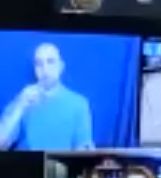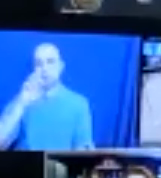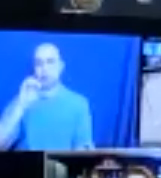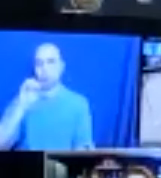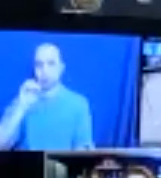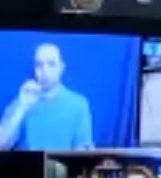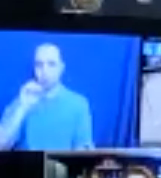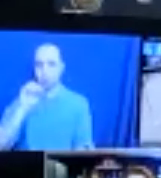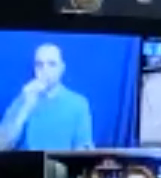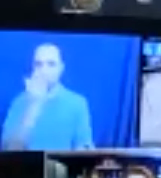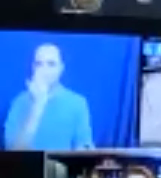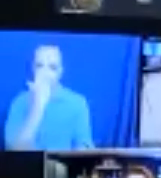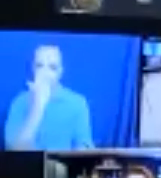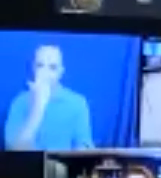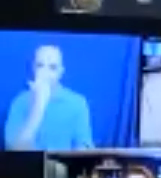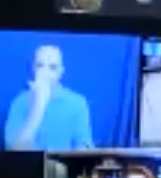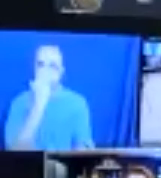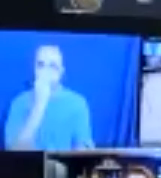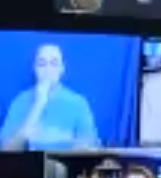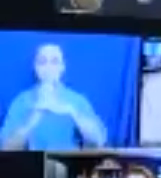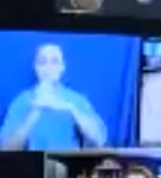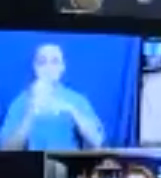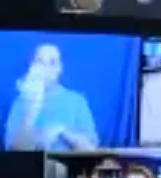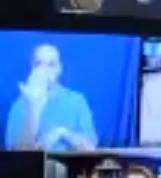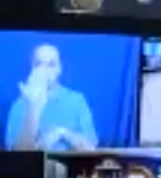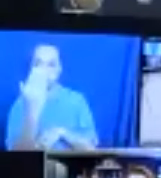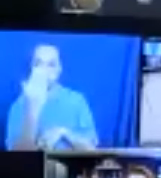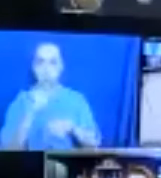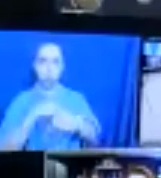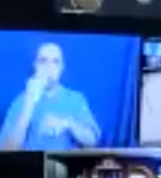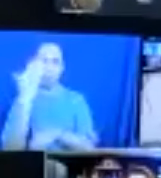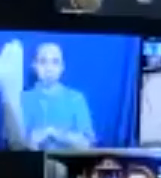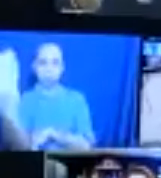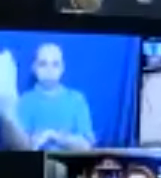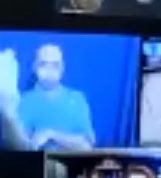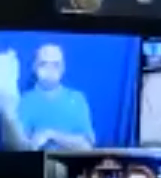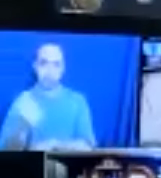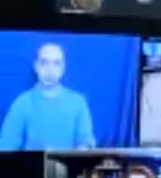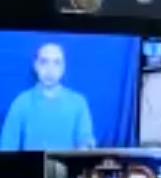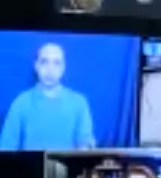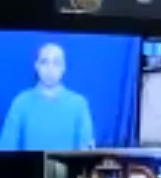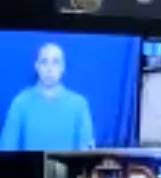AND LONG-RANGE. SO YOU HAVE THOSE, AND ANYBODY CAN HIT A BALL.